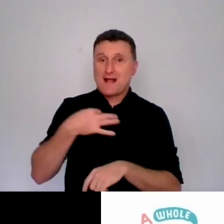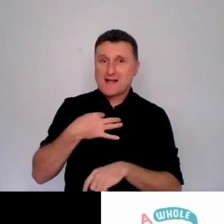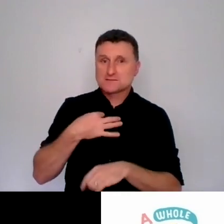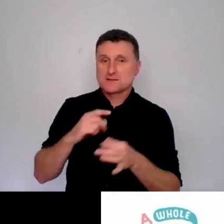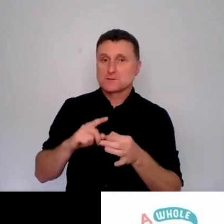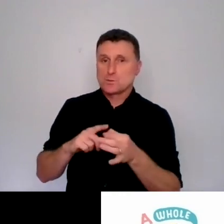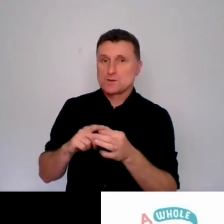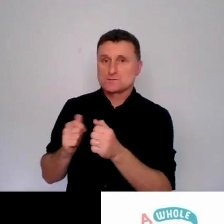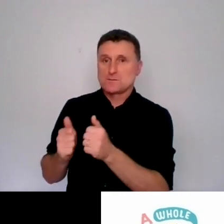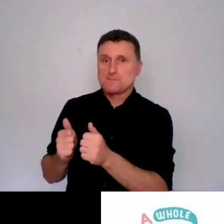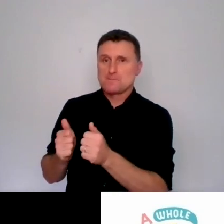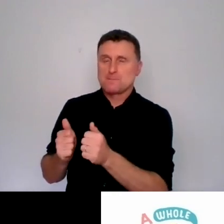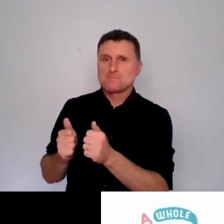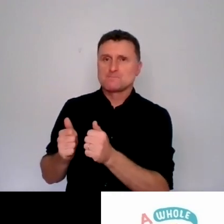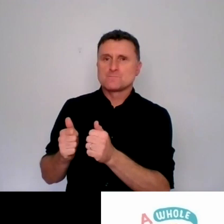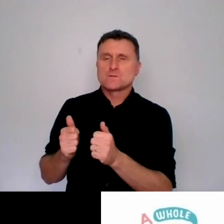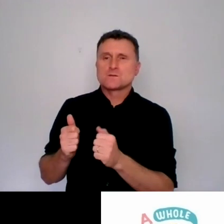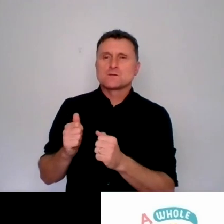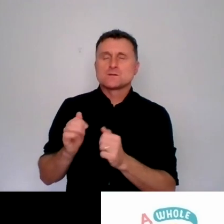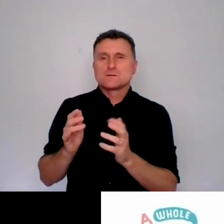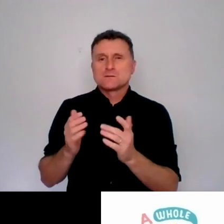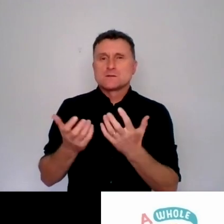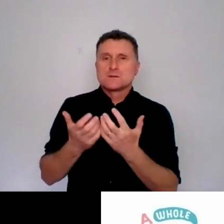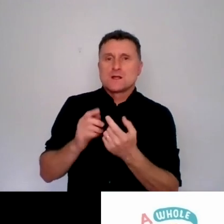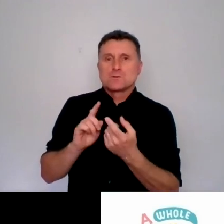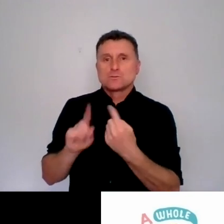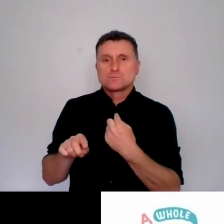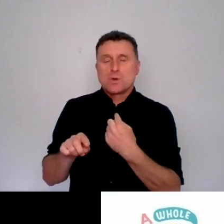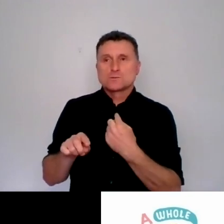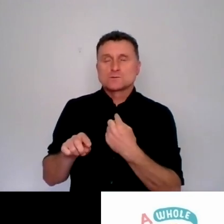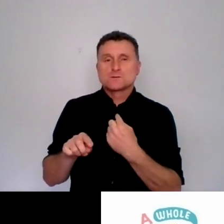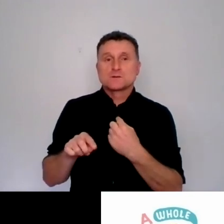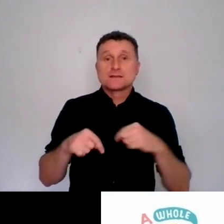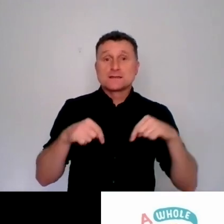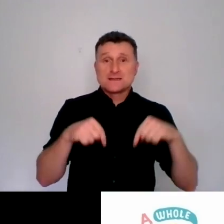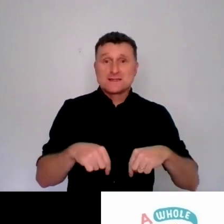I think firstly we have a really key role here at Whaikaha to